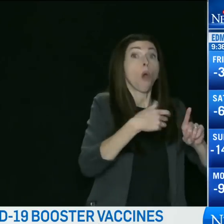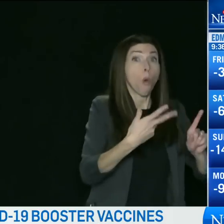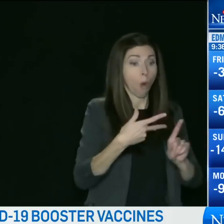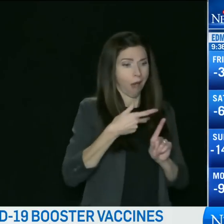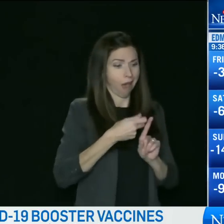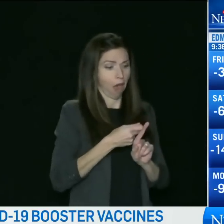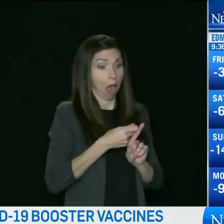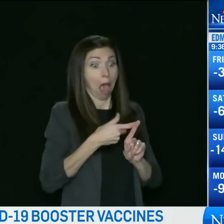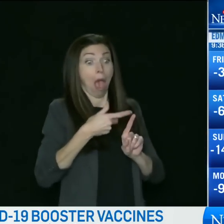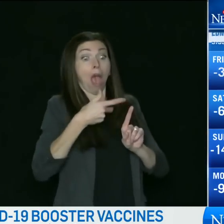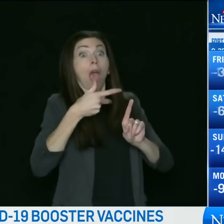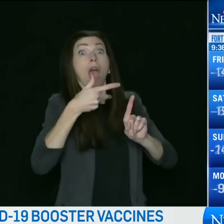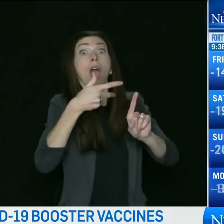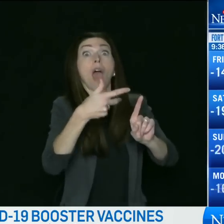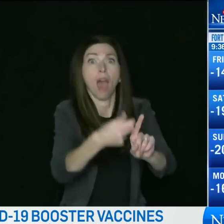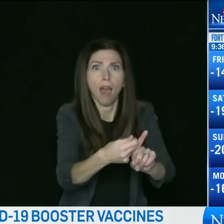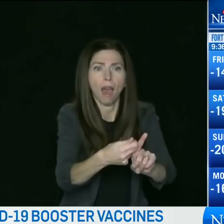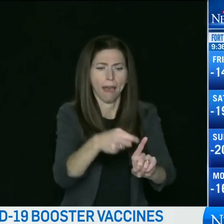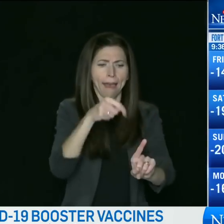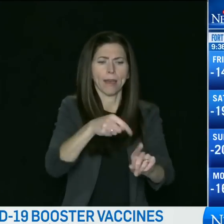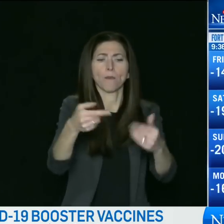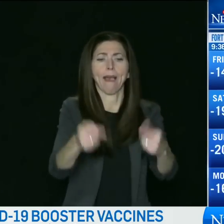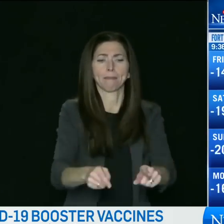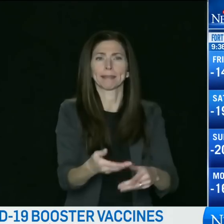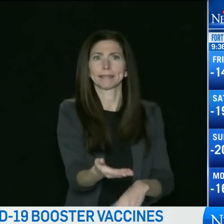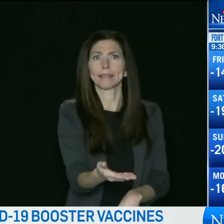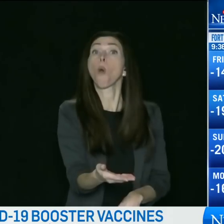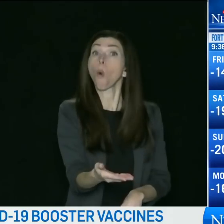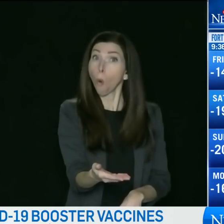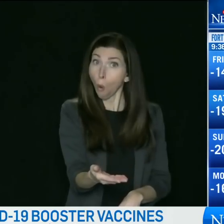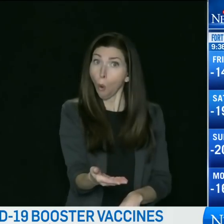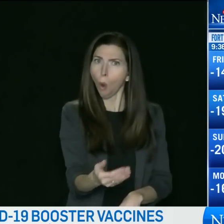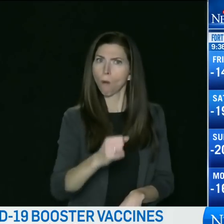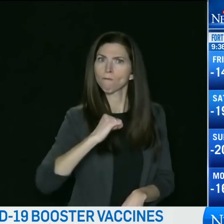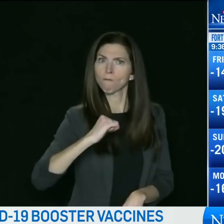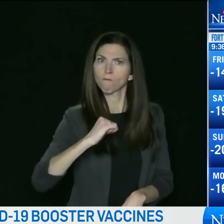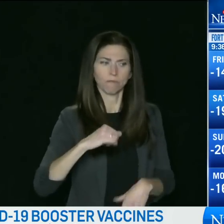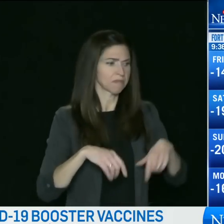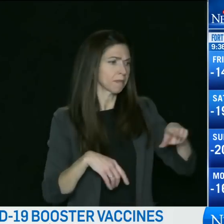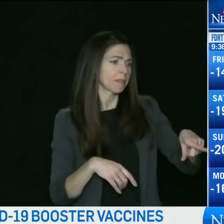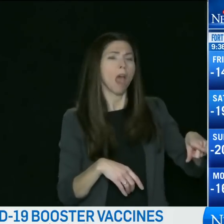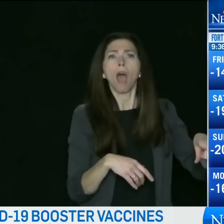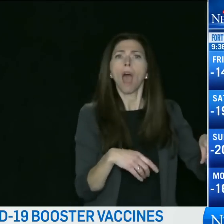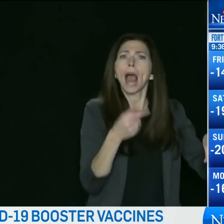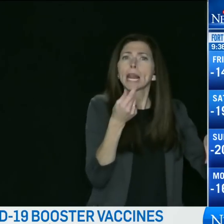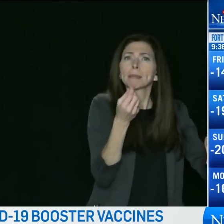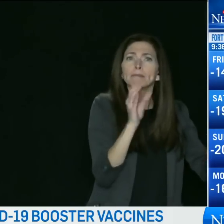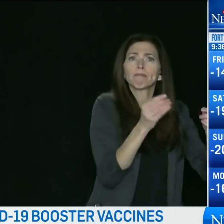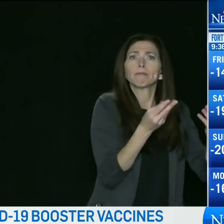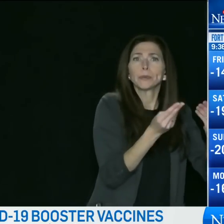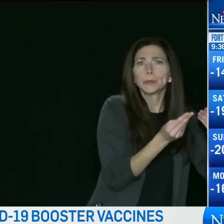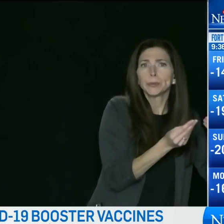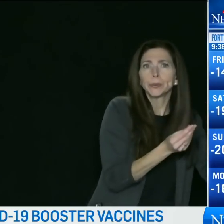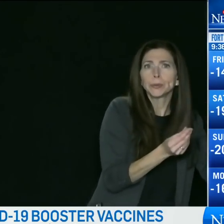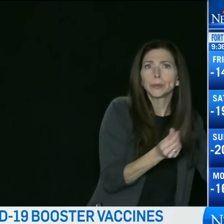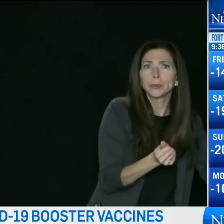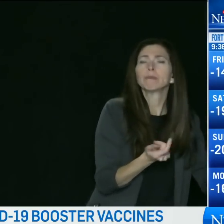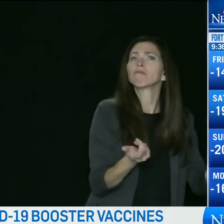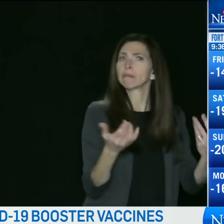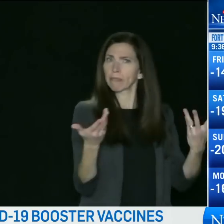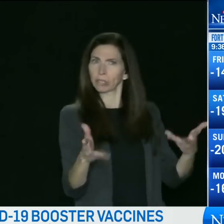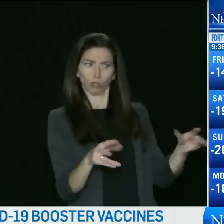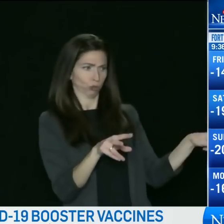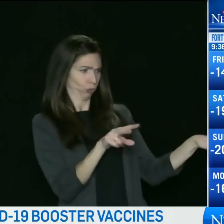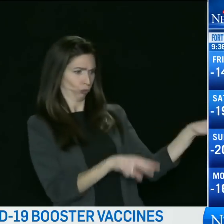PRIMARY SERIES OF THE FIRST AND